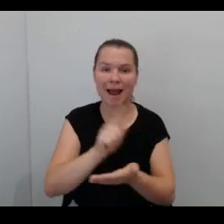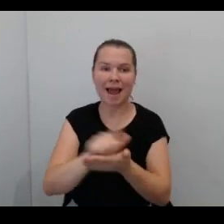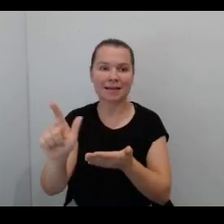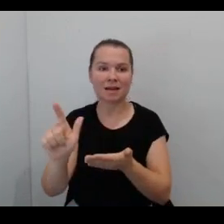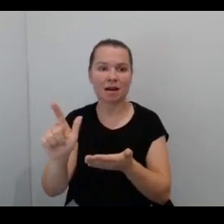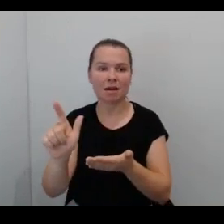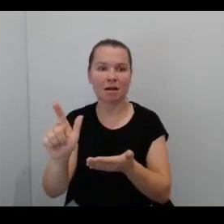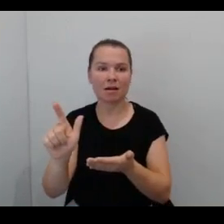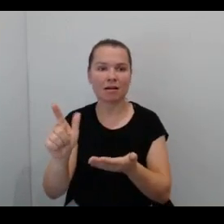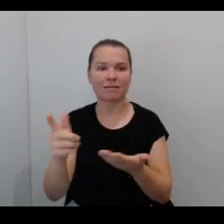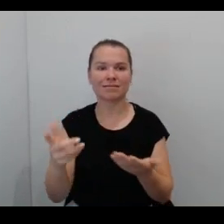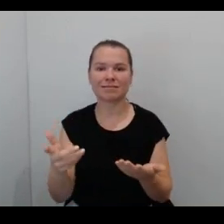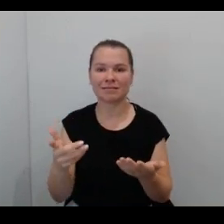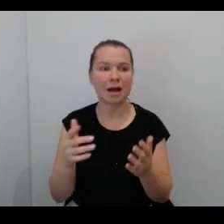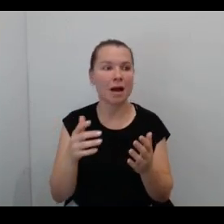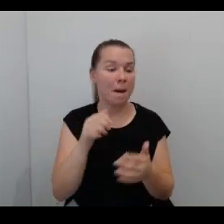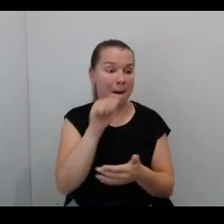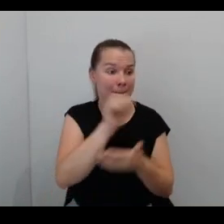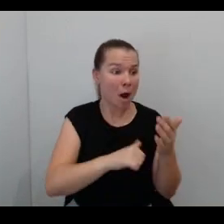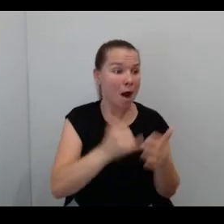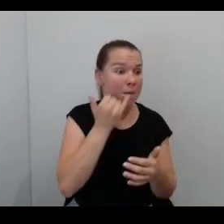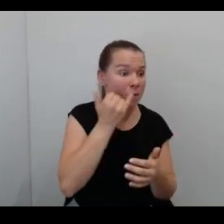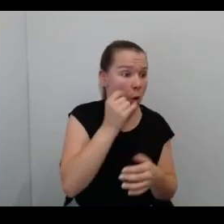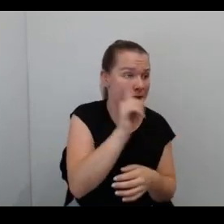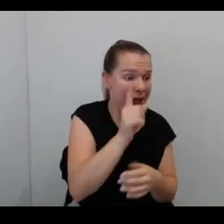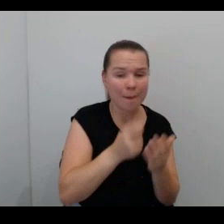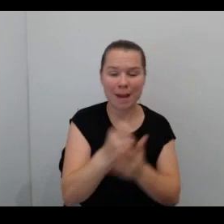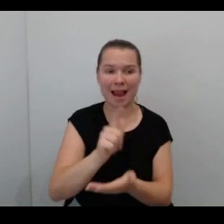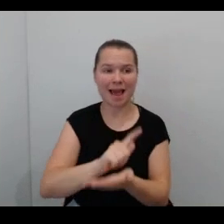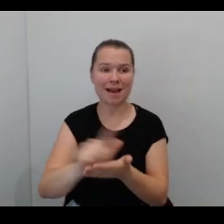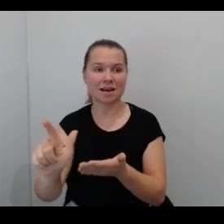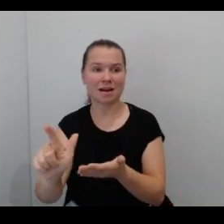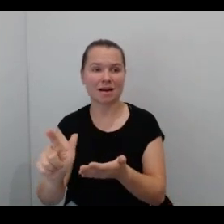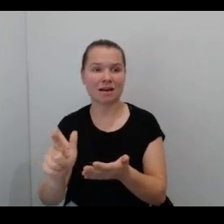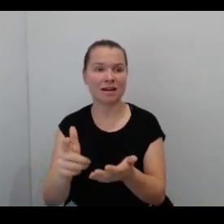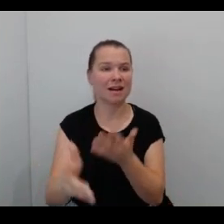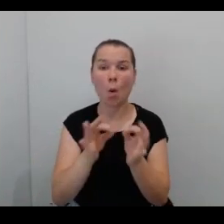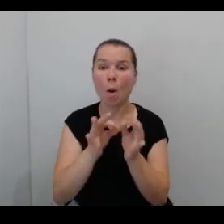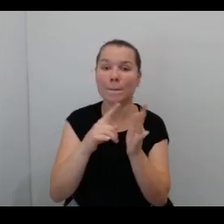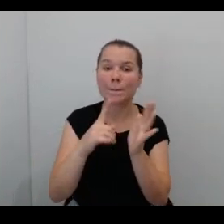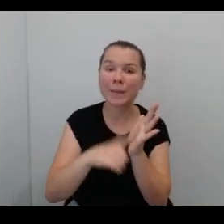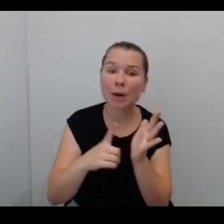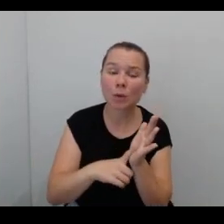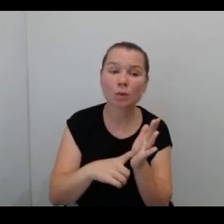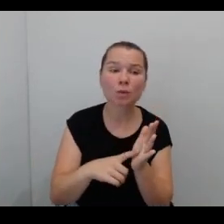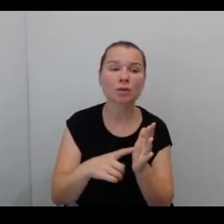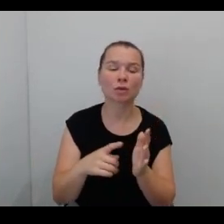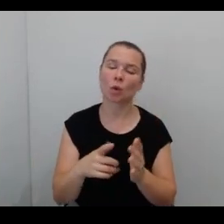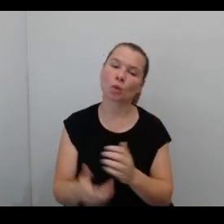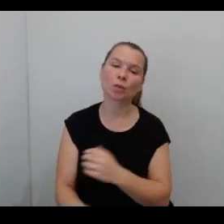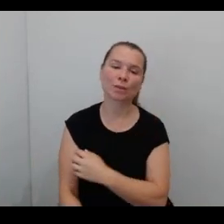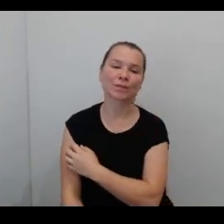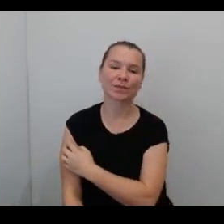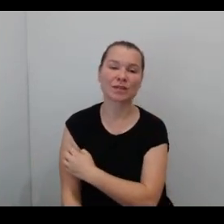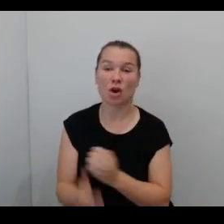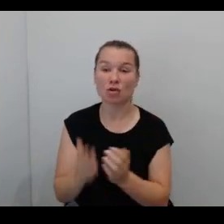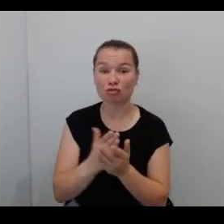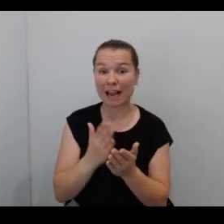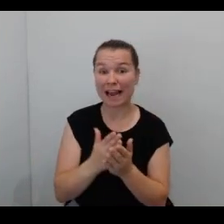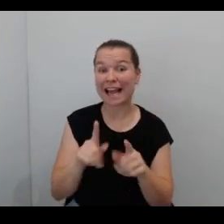For people in that position that's not healthy. It's an alternative to a credit card.